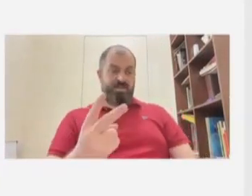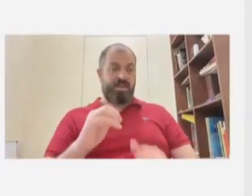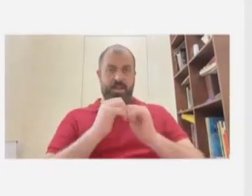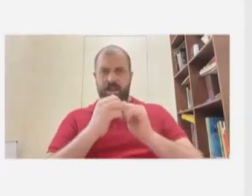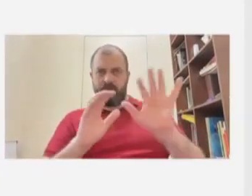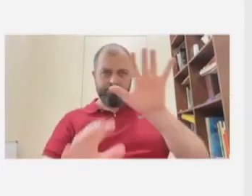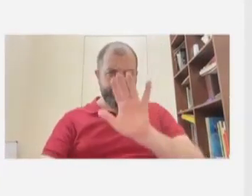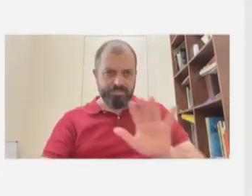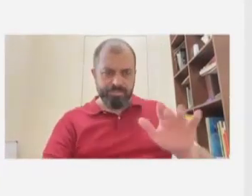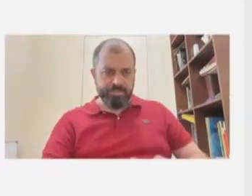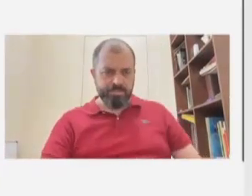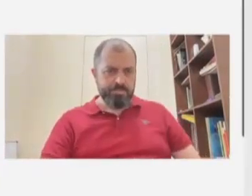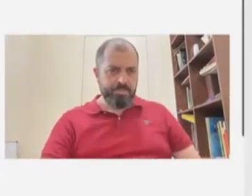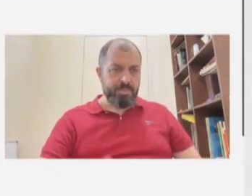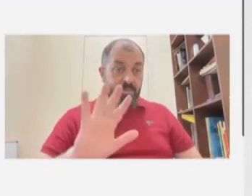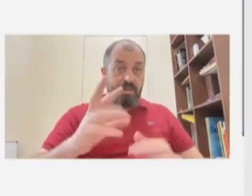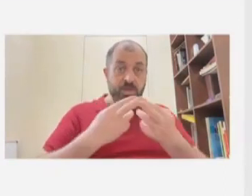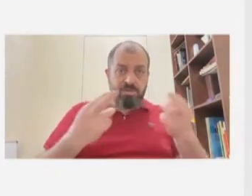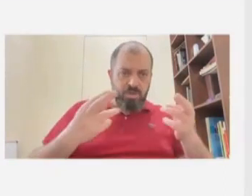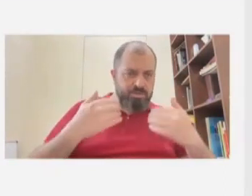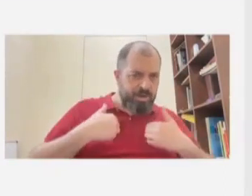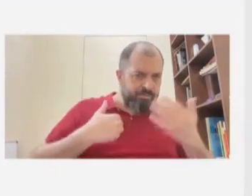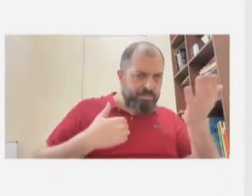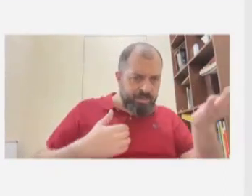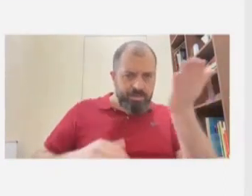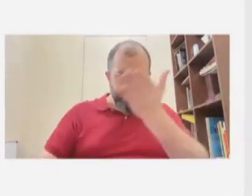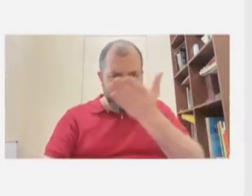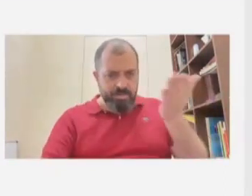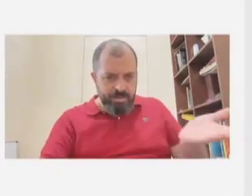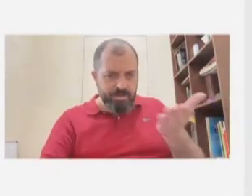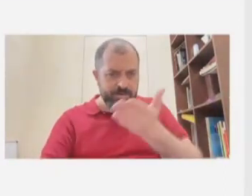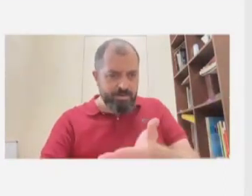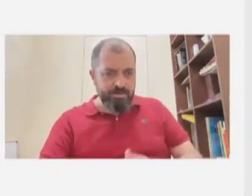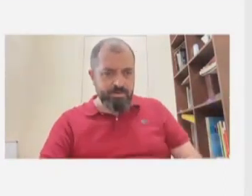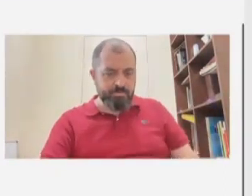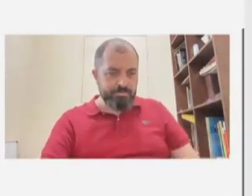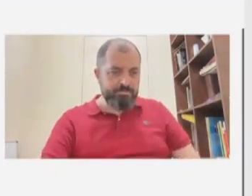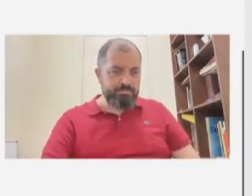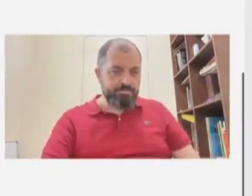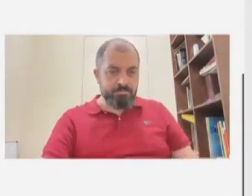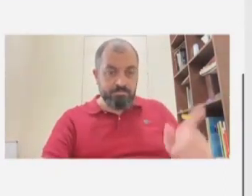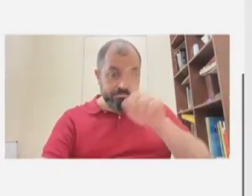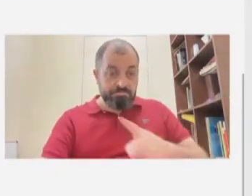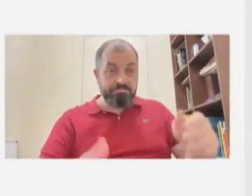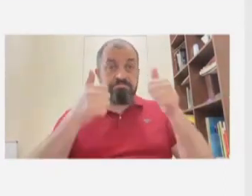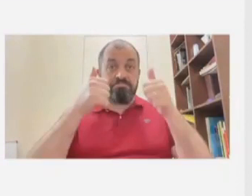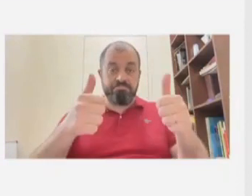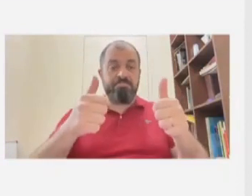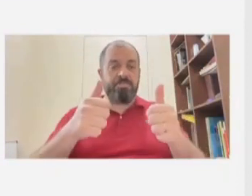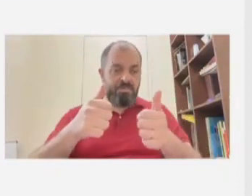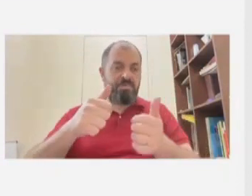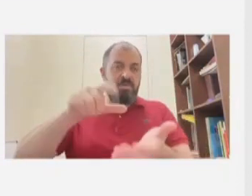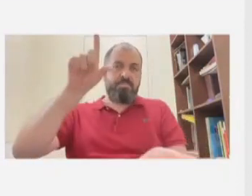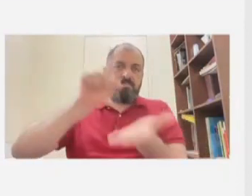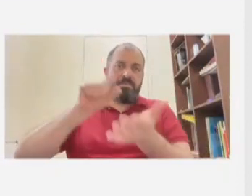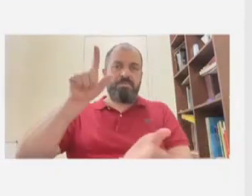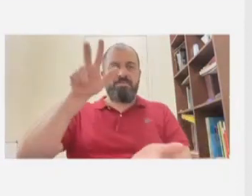Then this last icon is another new feature. We can see the video resources that are in that portion.